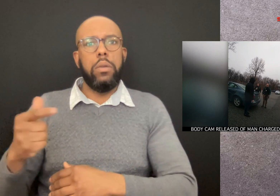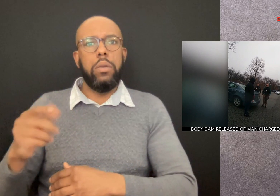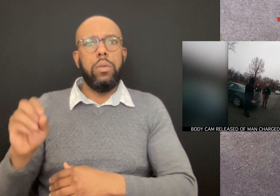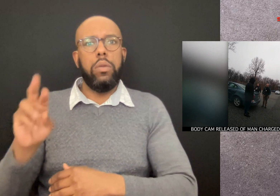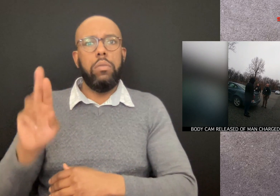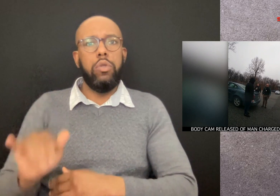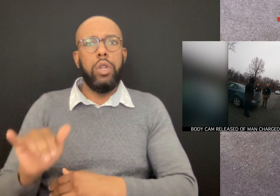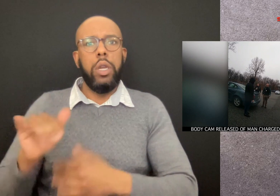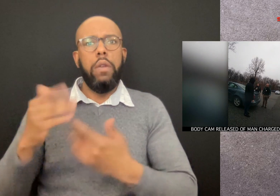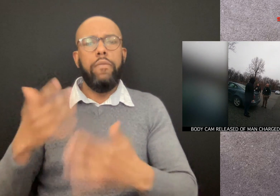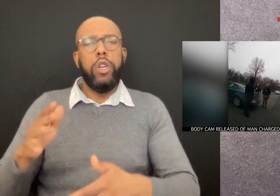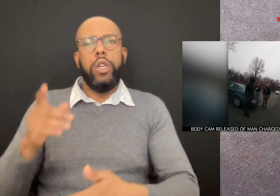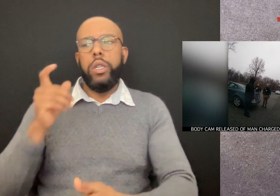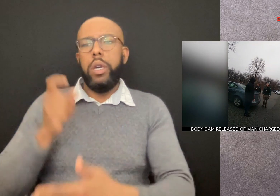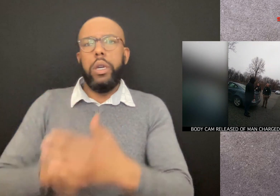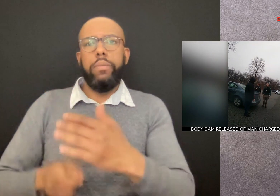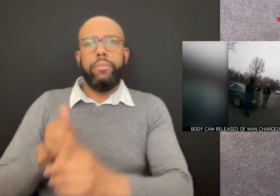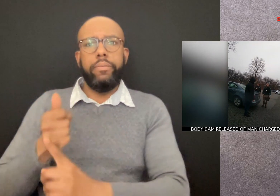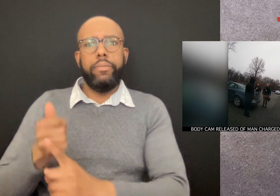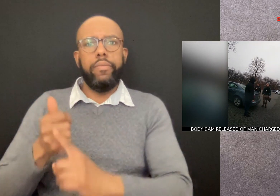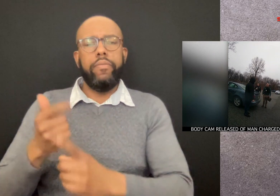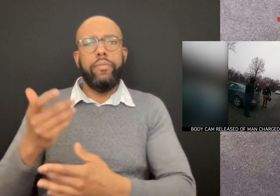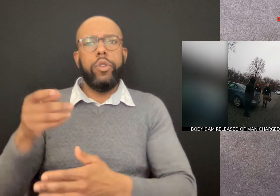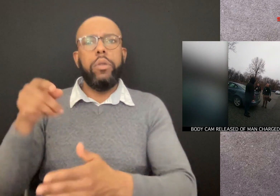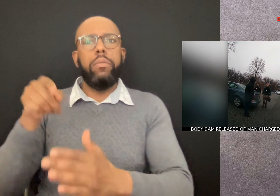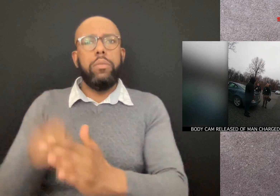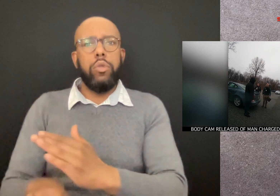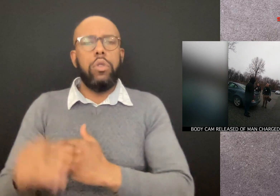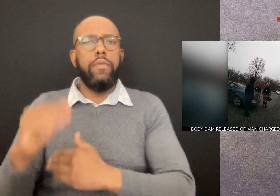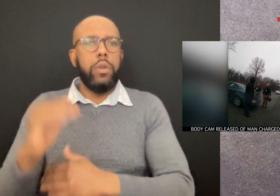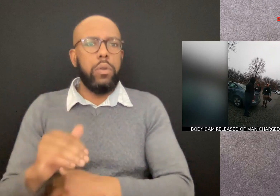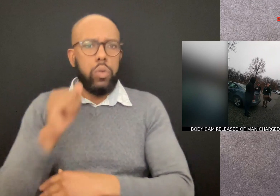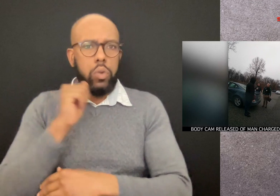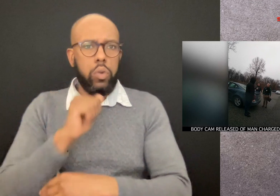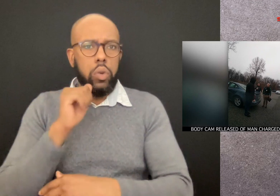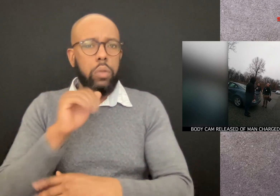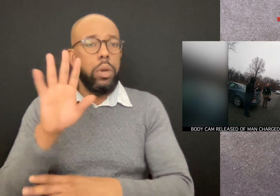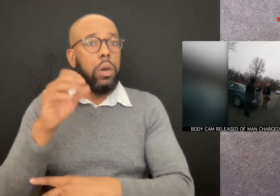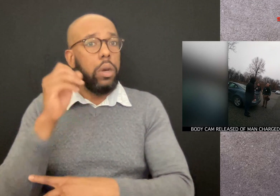However, her body still has not been found.